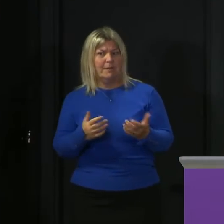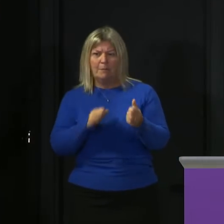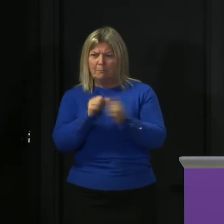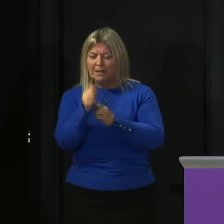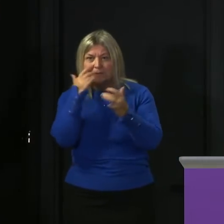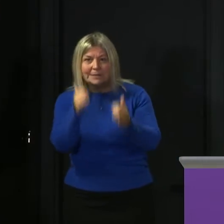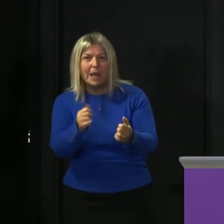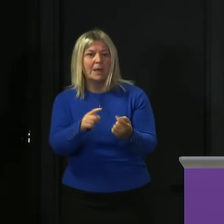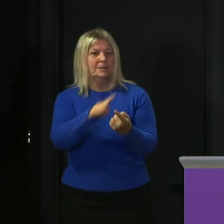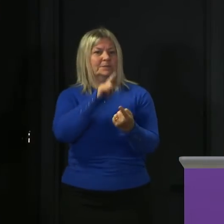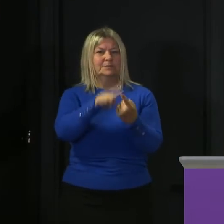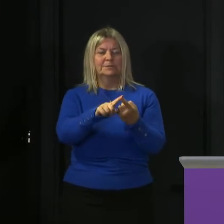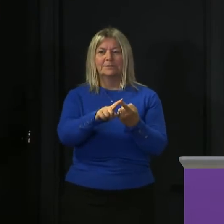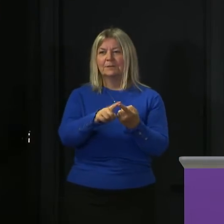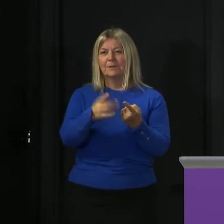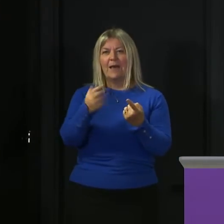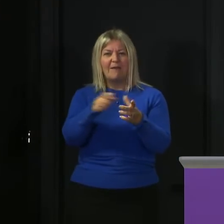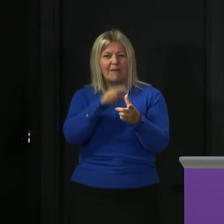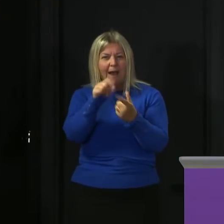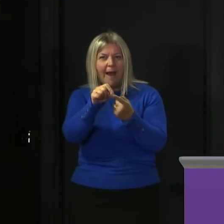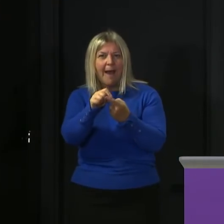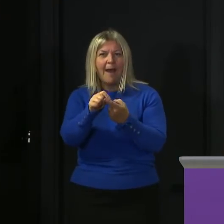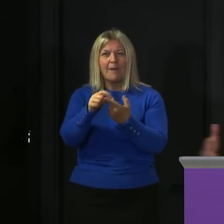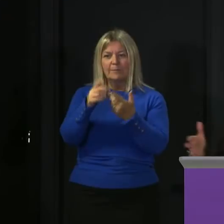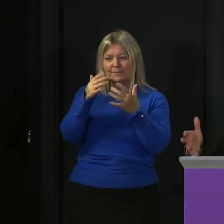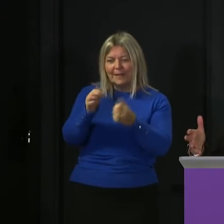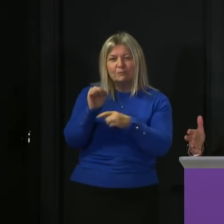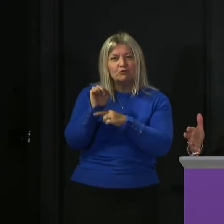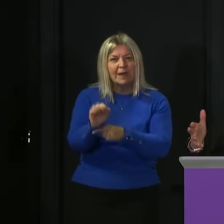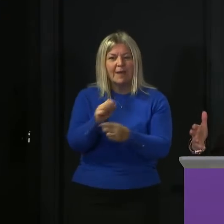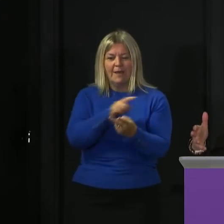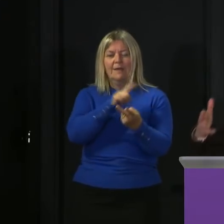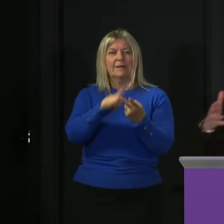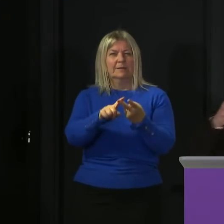we've got test and protect, we've got better treatments. And everybody over the summer